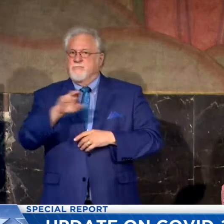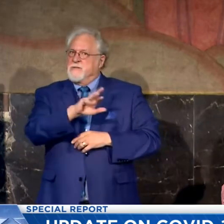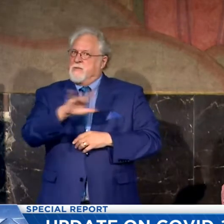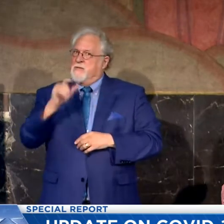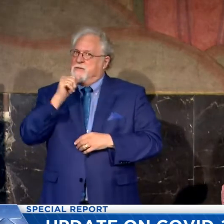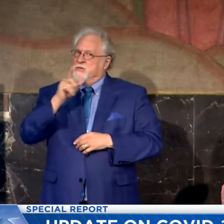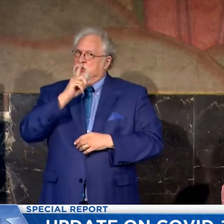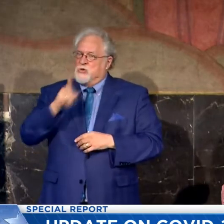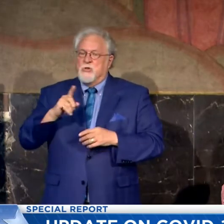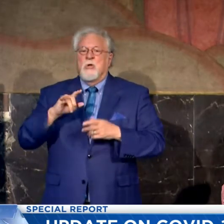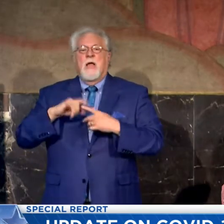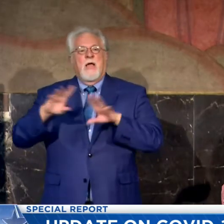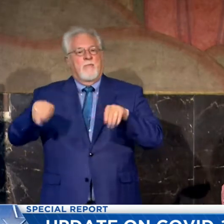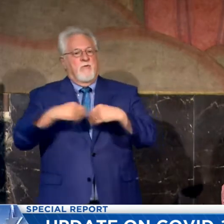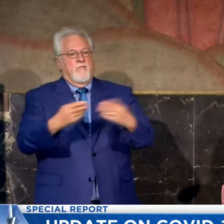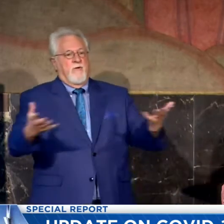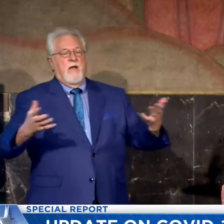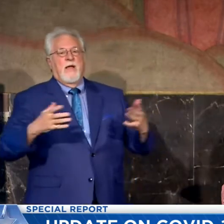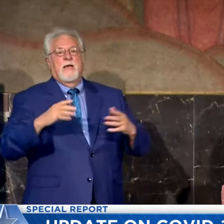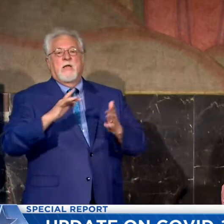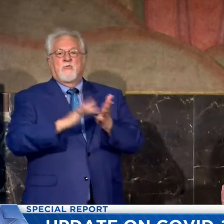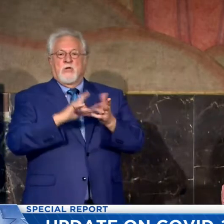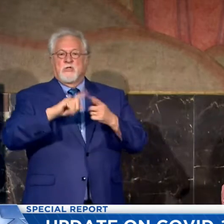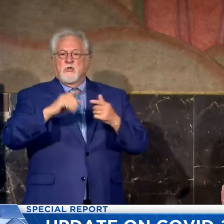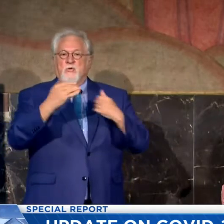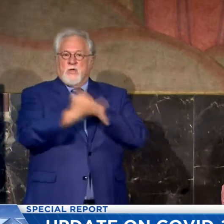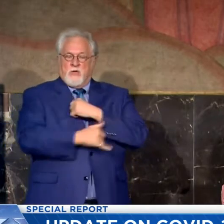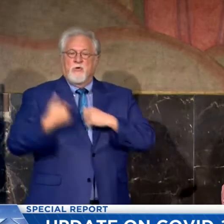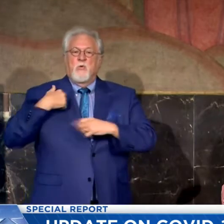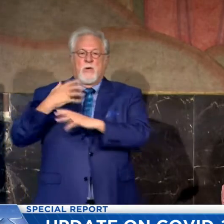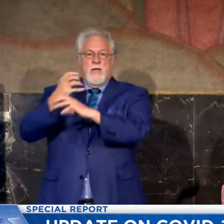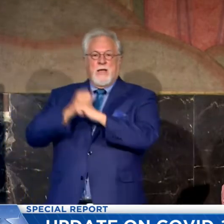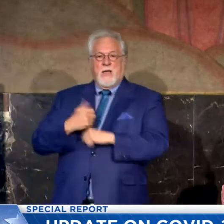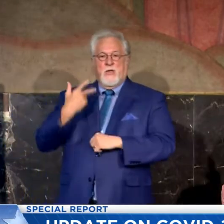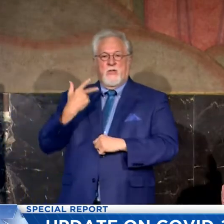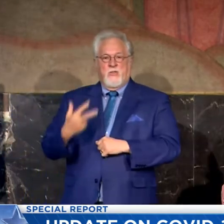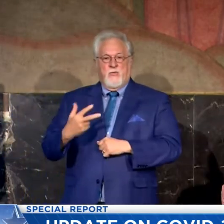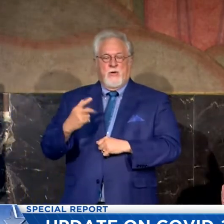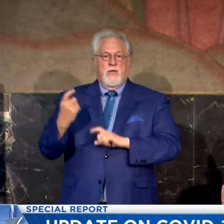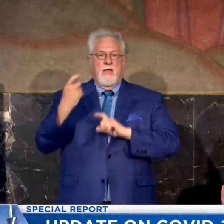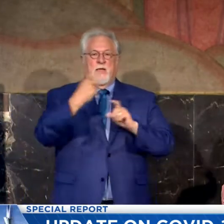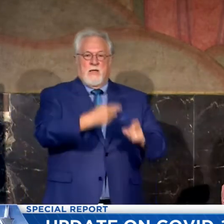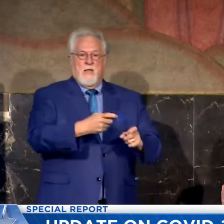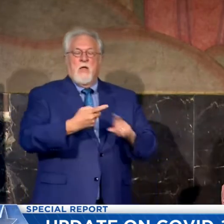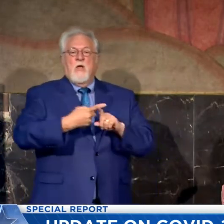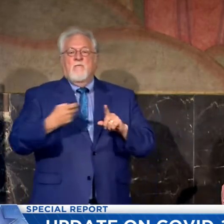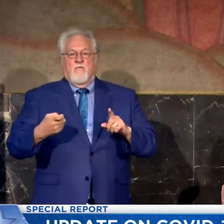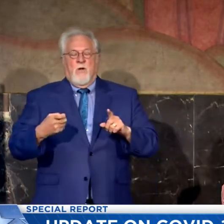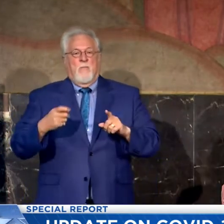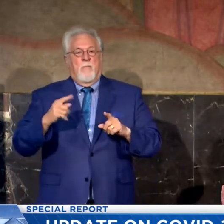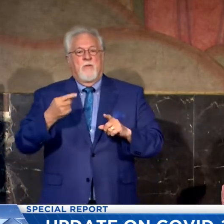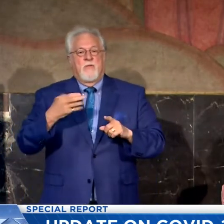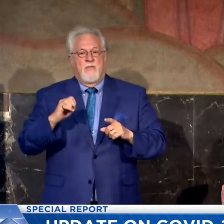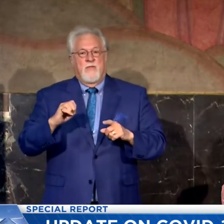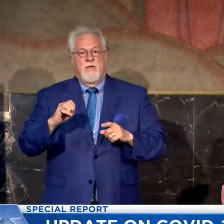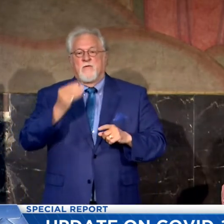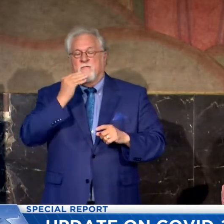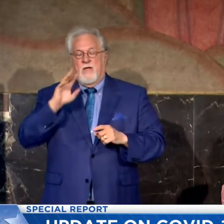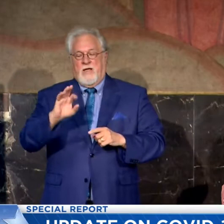PATIENTS. SINCE THAT TIME, THE MAKER OF REMDESIVIR WHICH IS KILLIAN HAS BEEN SUPPLYING AMOUNTS OF THE